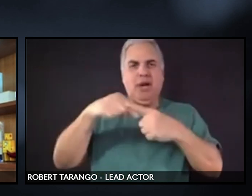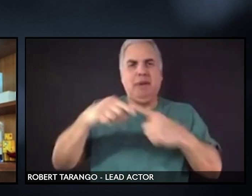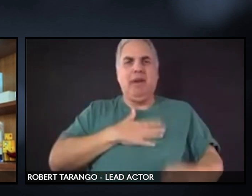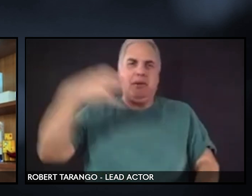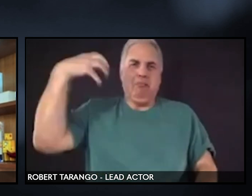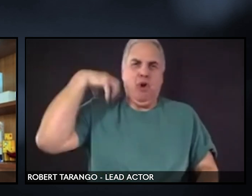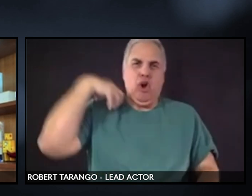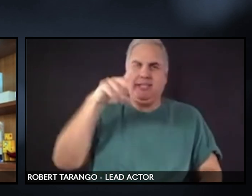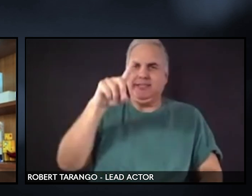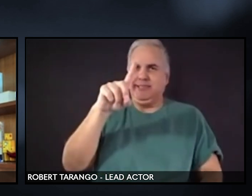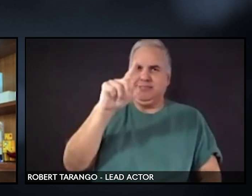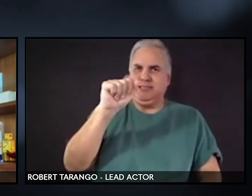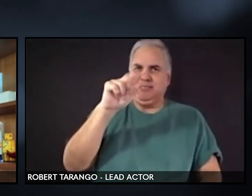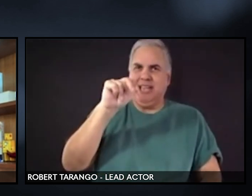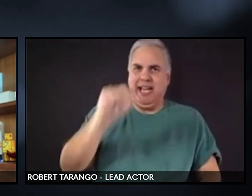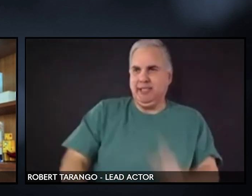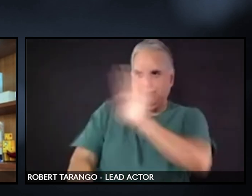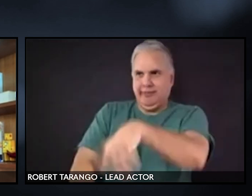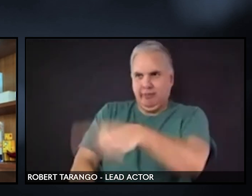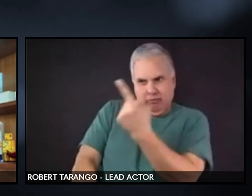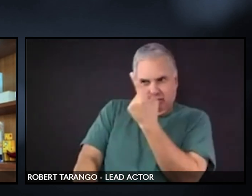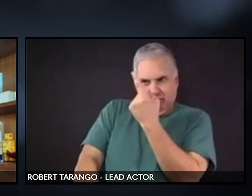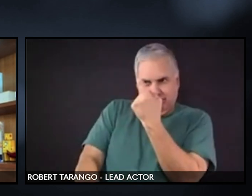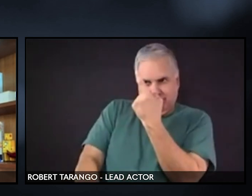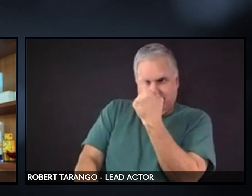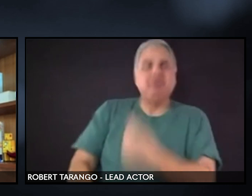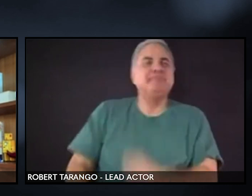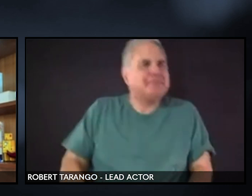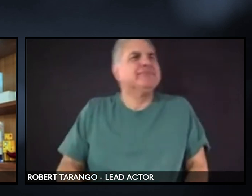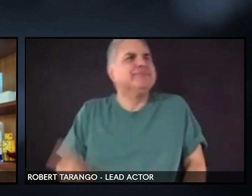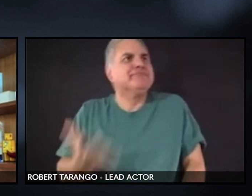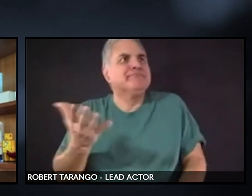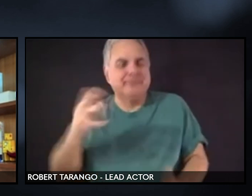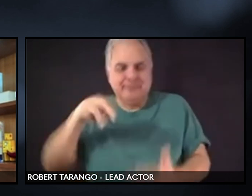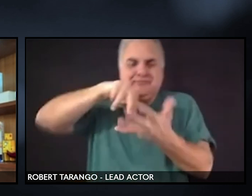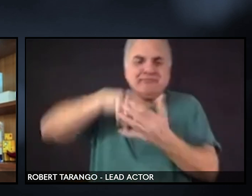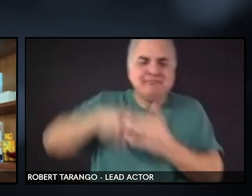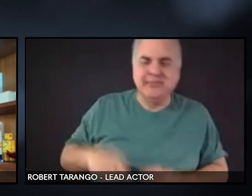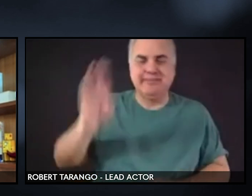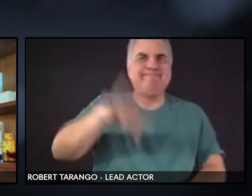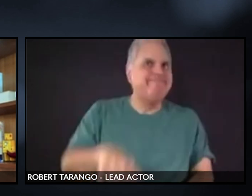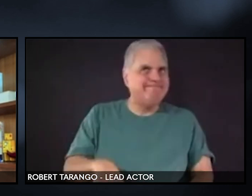21 years. And my boss, Stan came over to me and said, "Hey, can you come here a